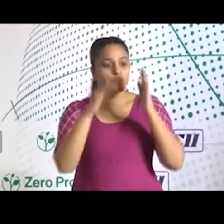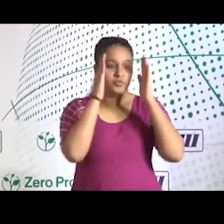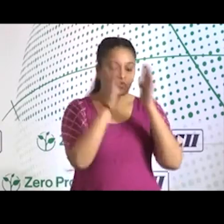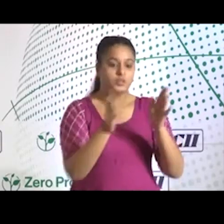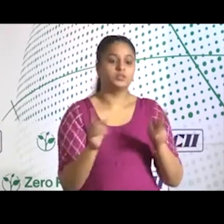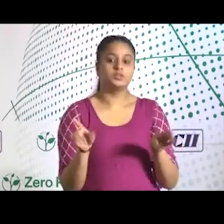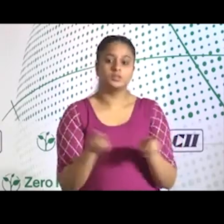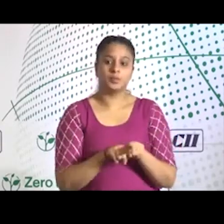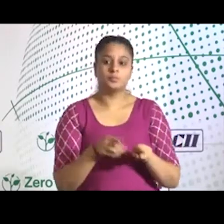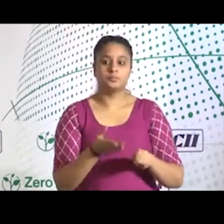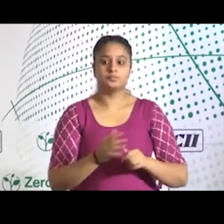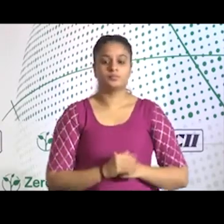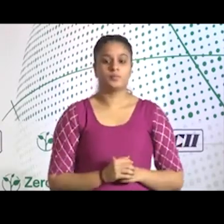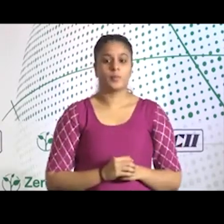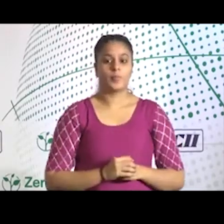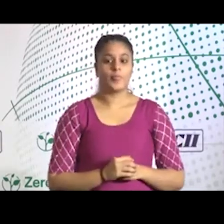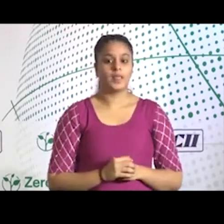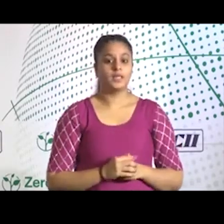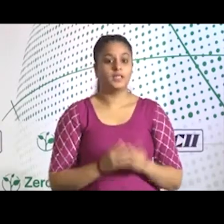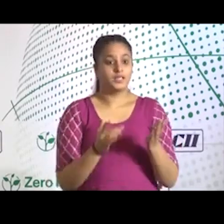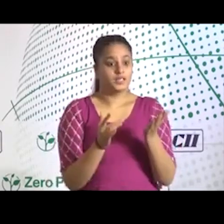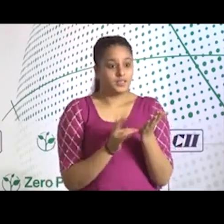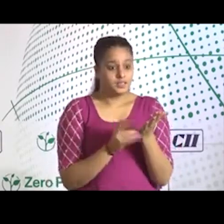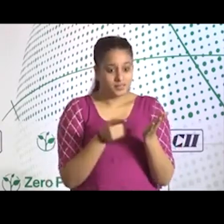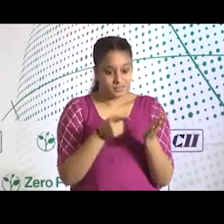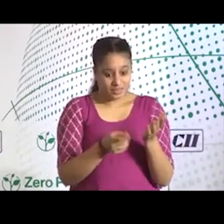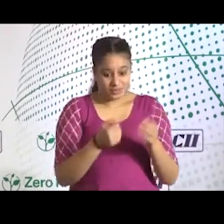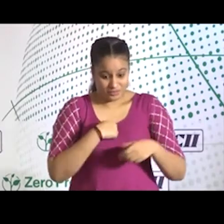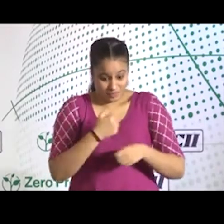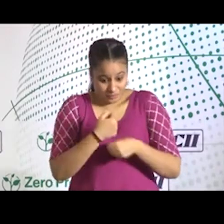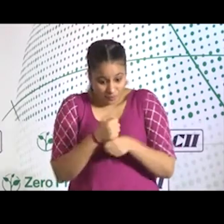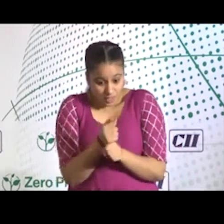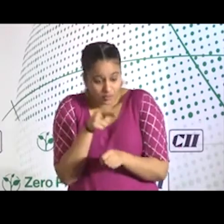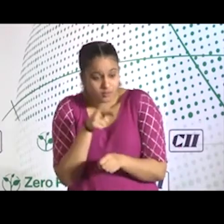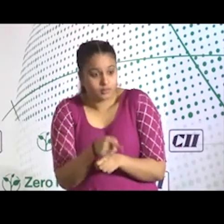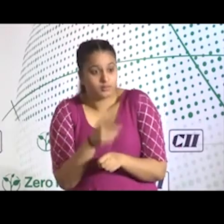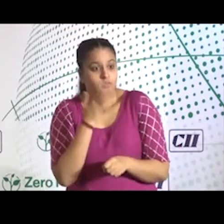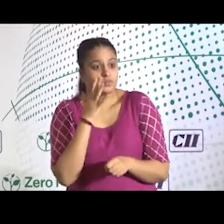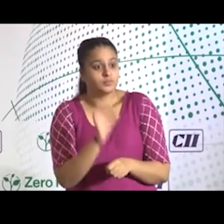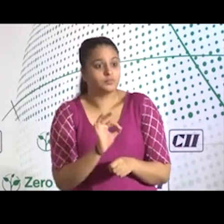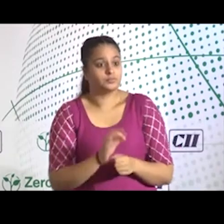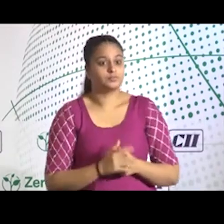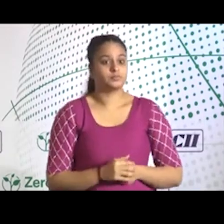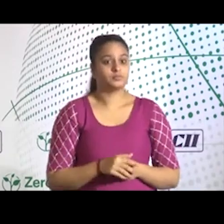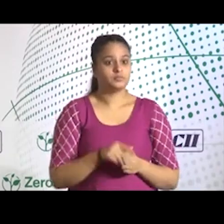It is the technology that's being created by others. Now that's where the gap is.